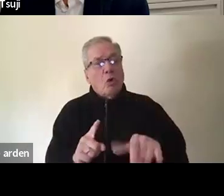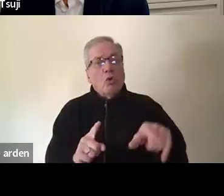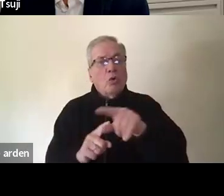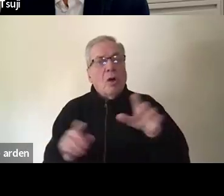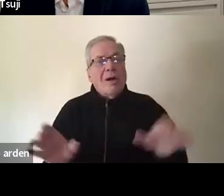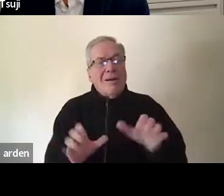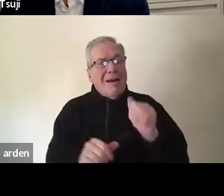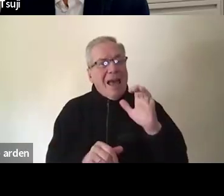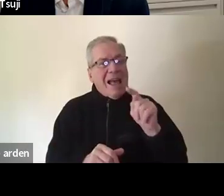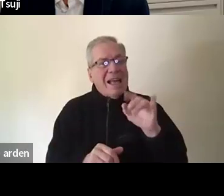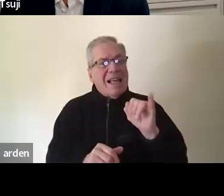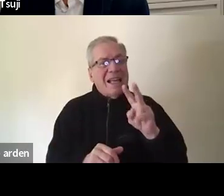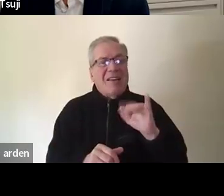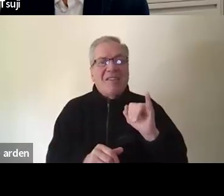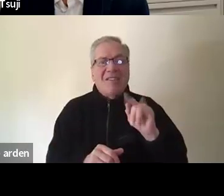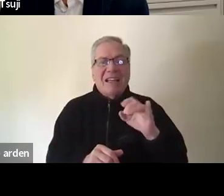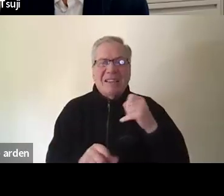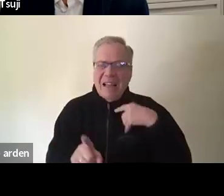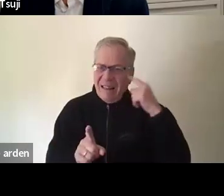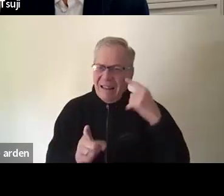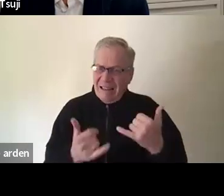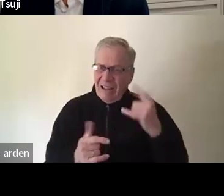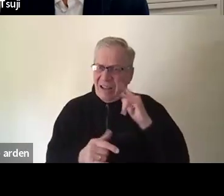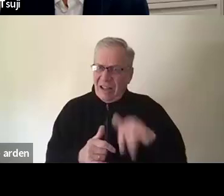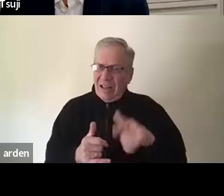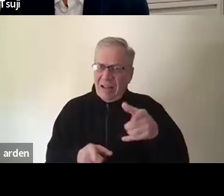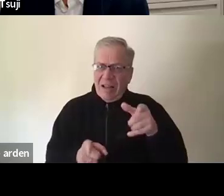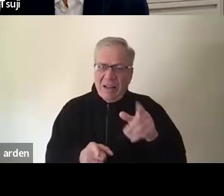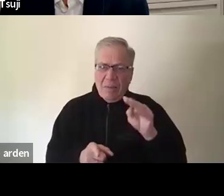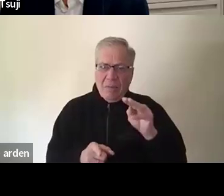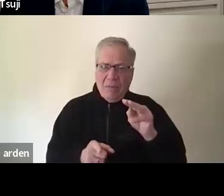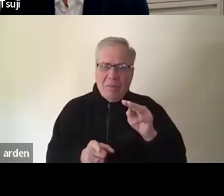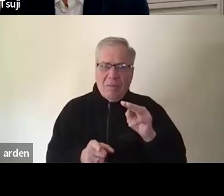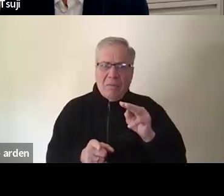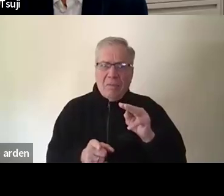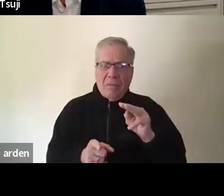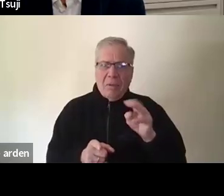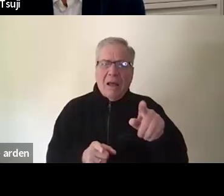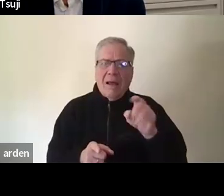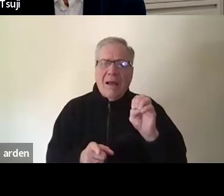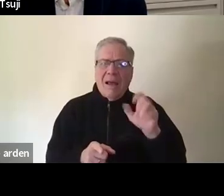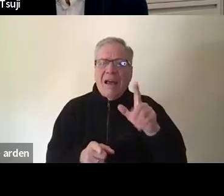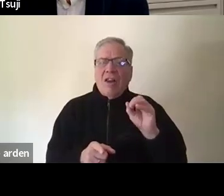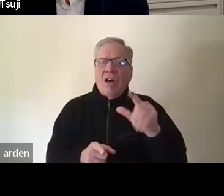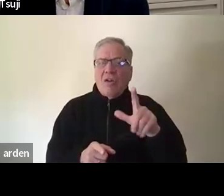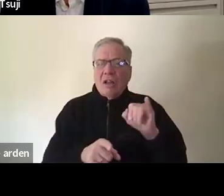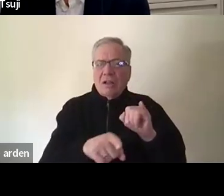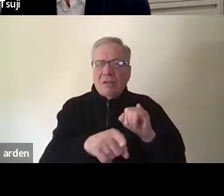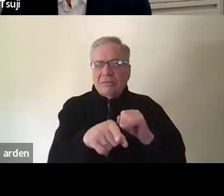And at this time I can start with Elodie. >> ELODIE BILLIONNIERE: Sure. So it's a